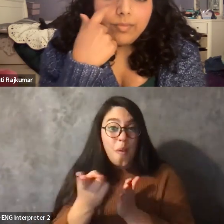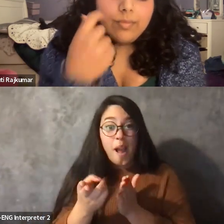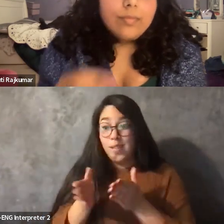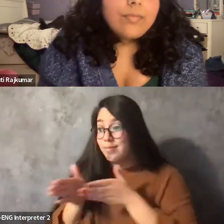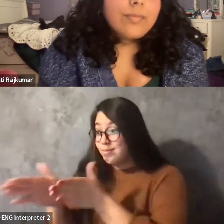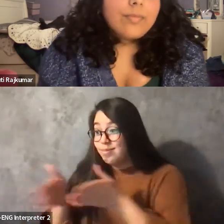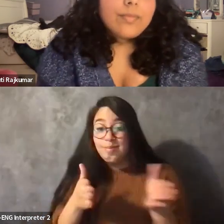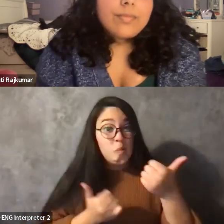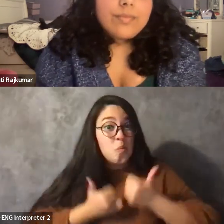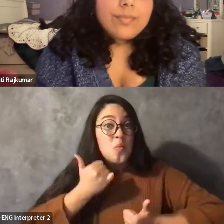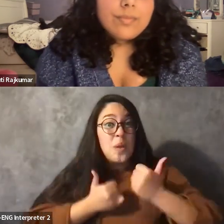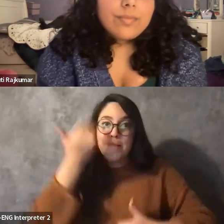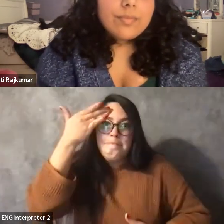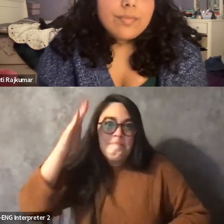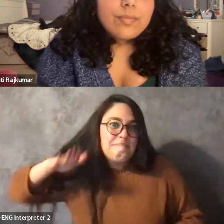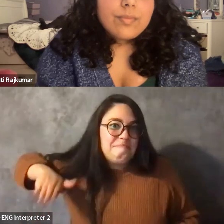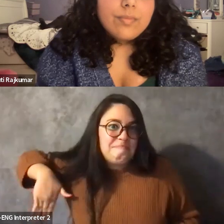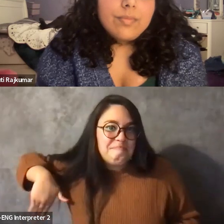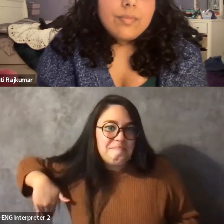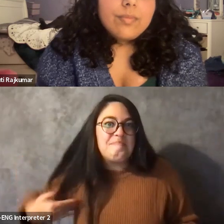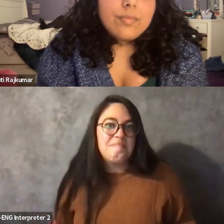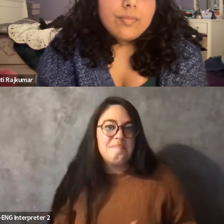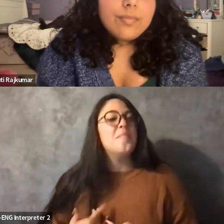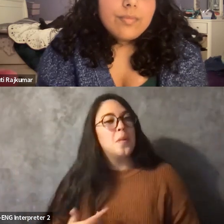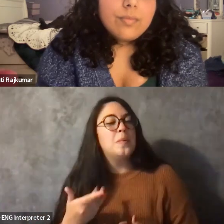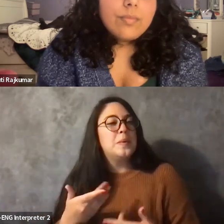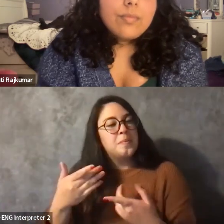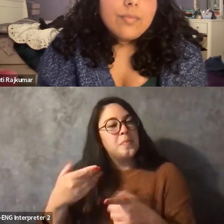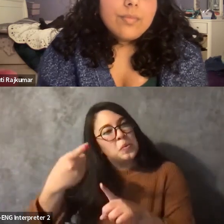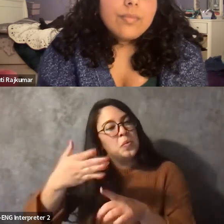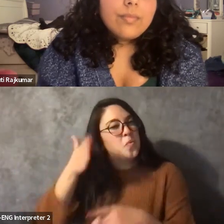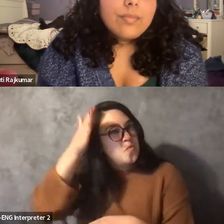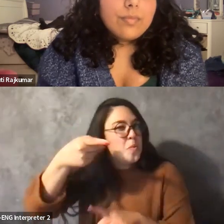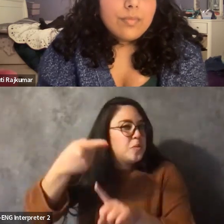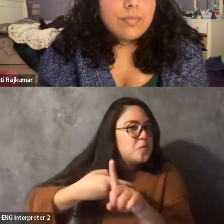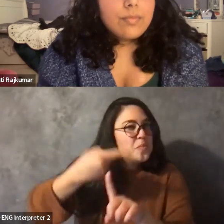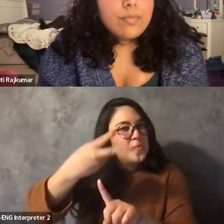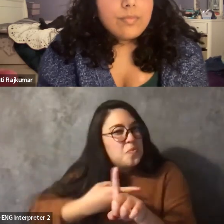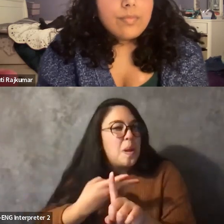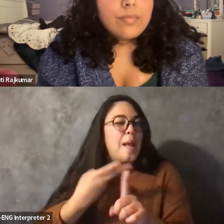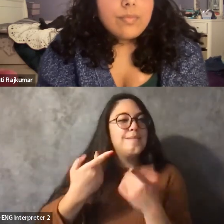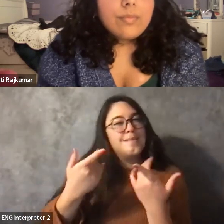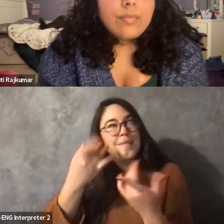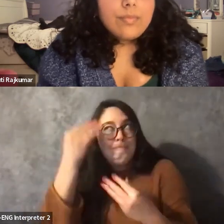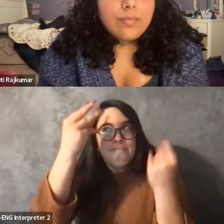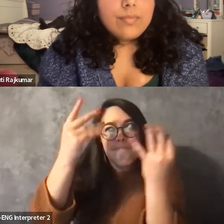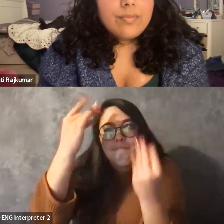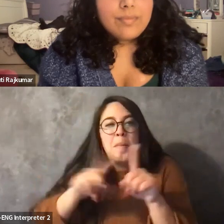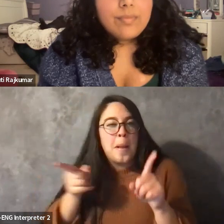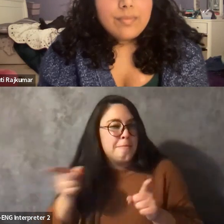I'm going to do some exploration in the next few months, but it's one of those two I think for now. Awesome.